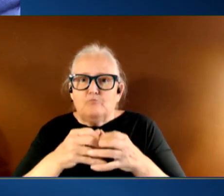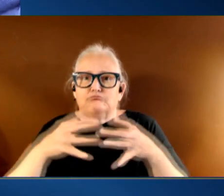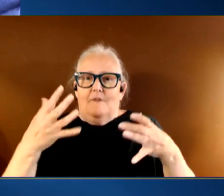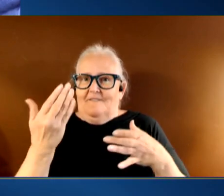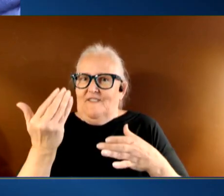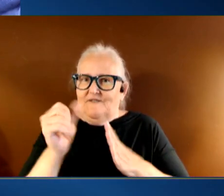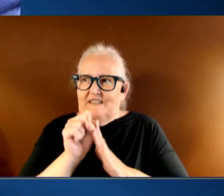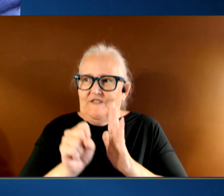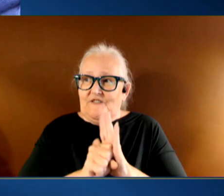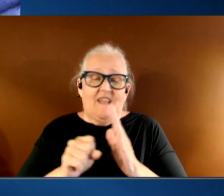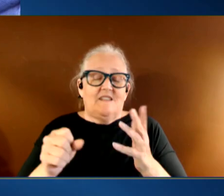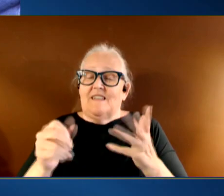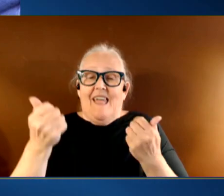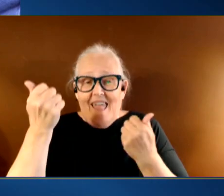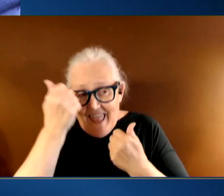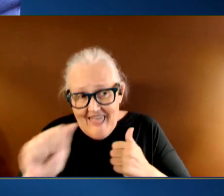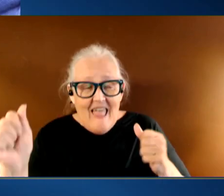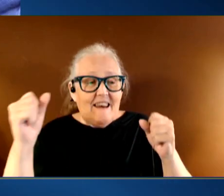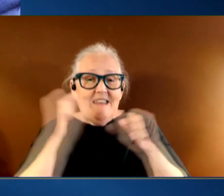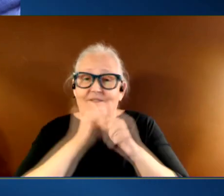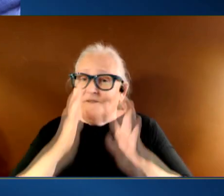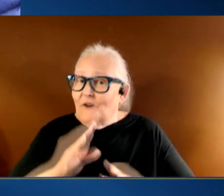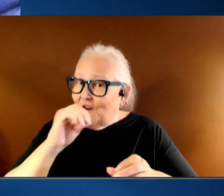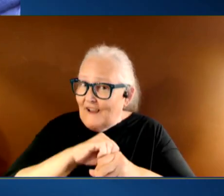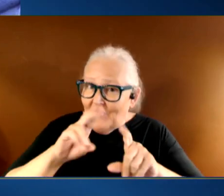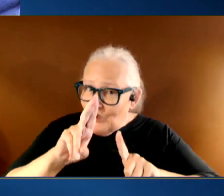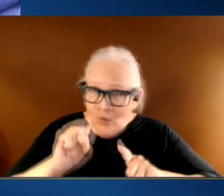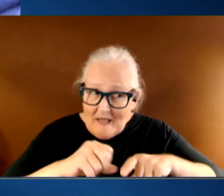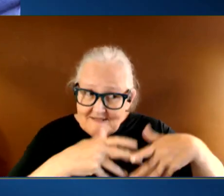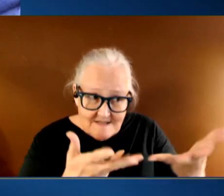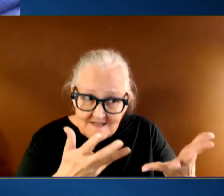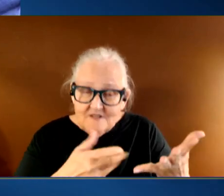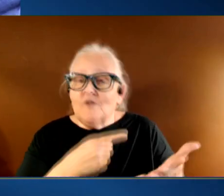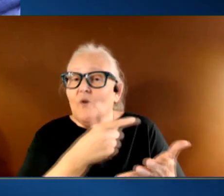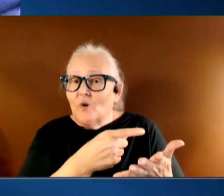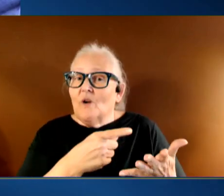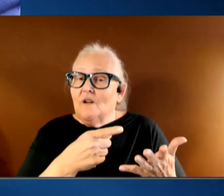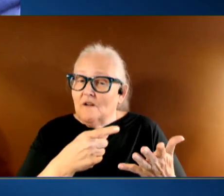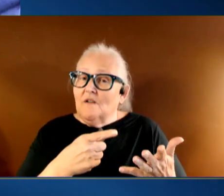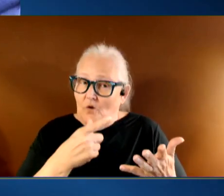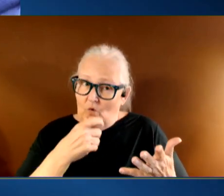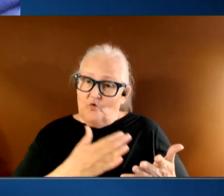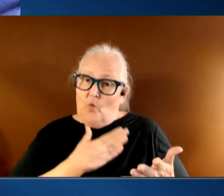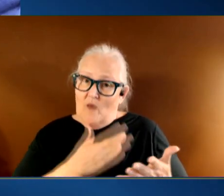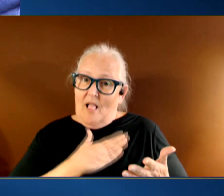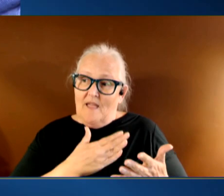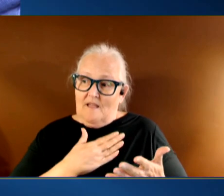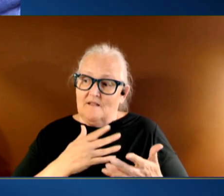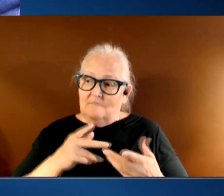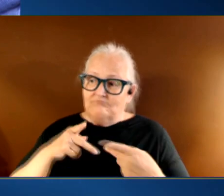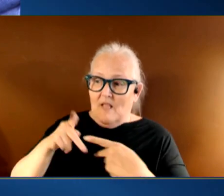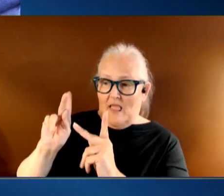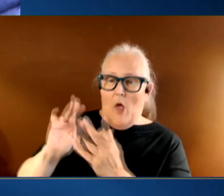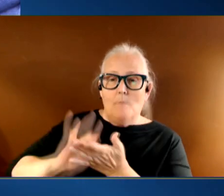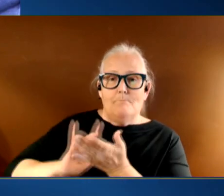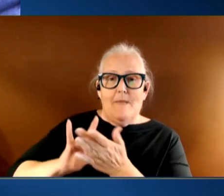warrior in the United States that would allow MedicAlert to -- yeah, please clap.